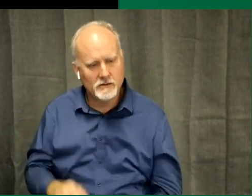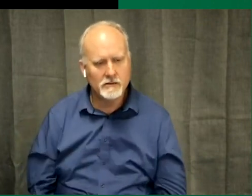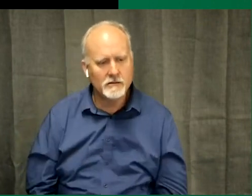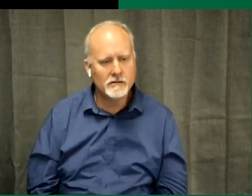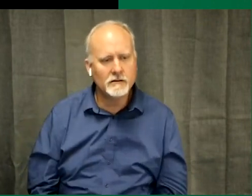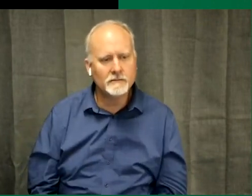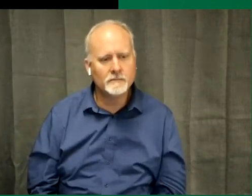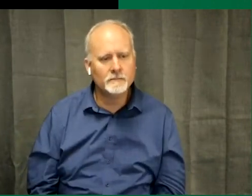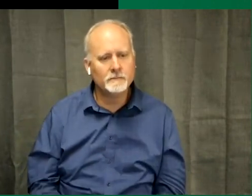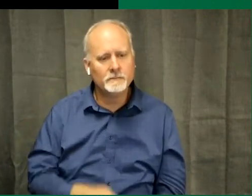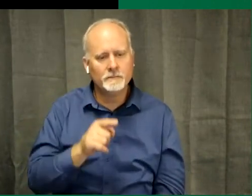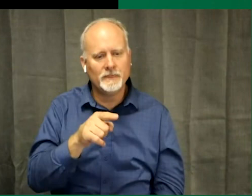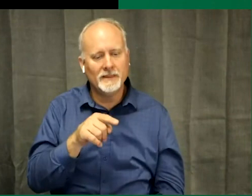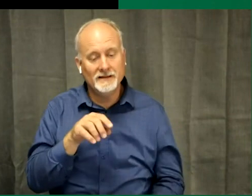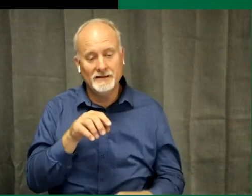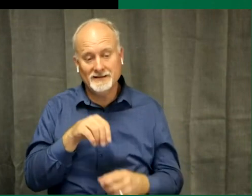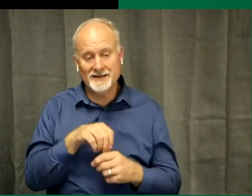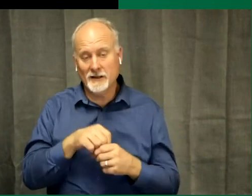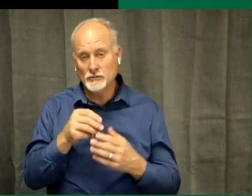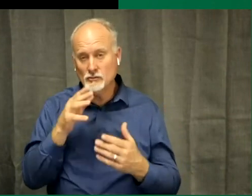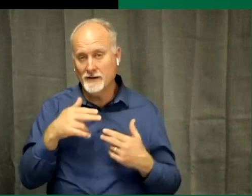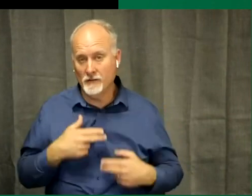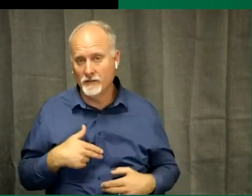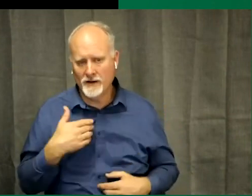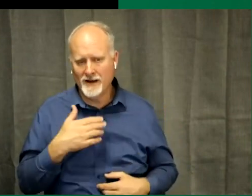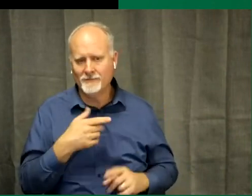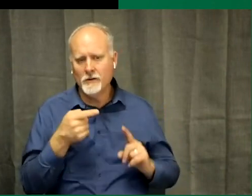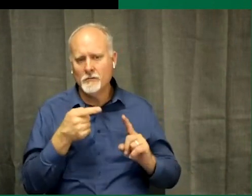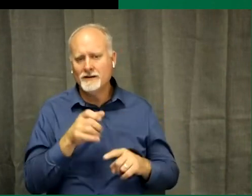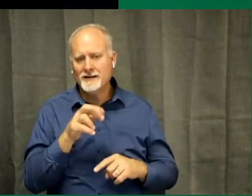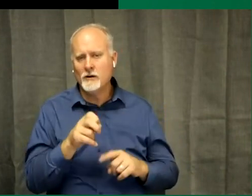inside student health we offer both the point of care rapid antigen testing